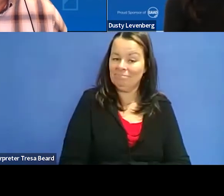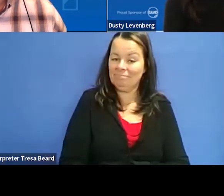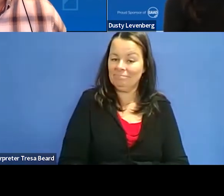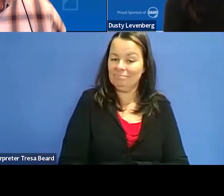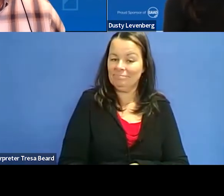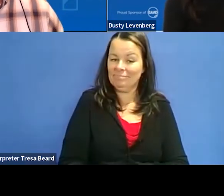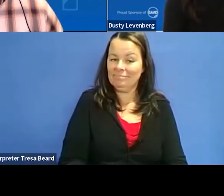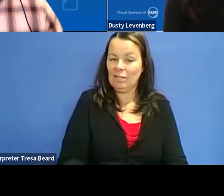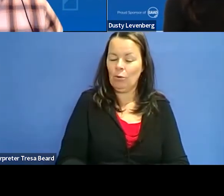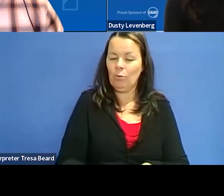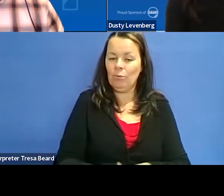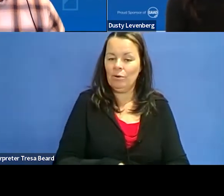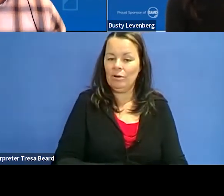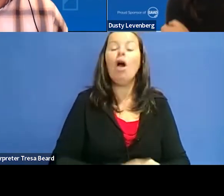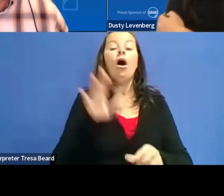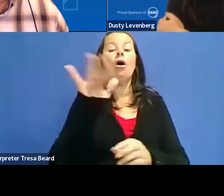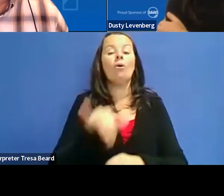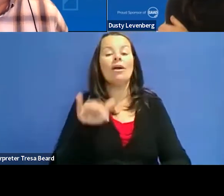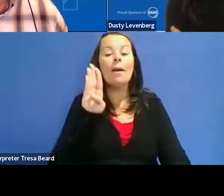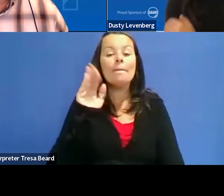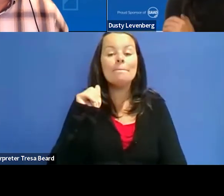Badminton, the sport I was talking about was badminton.